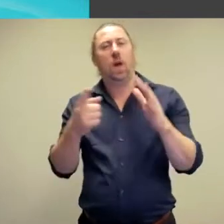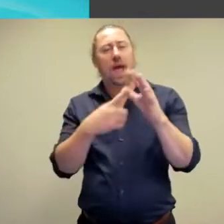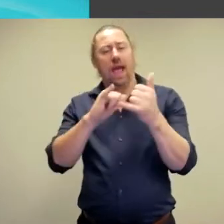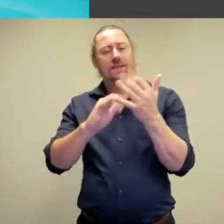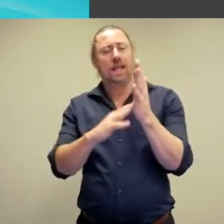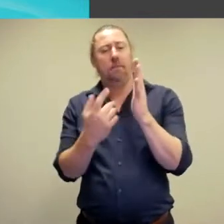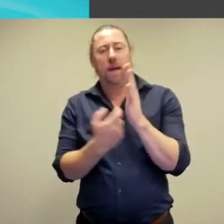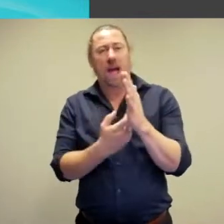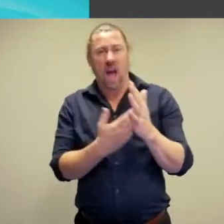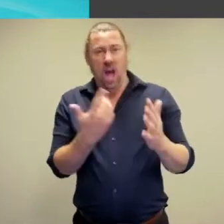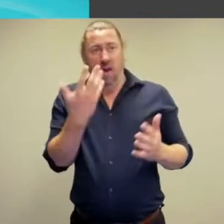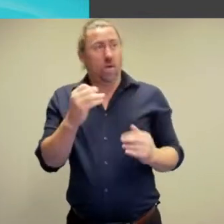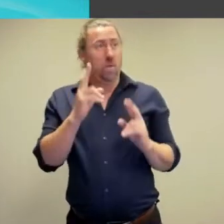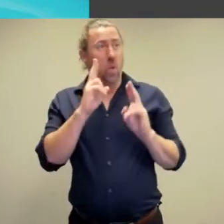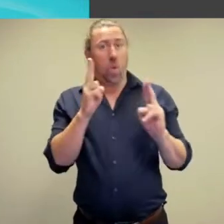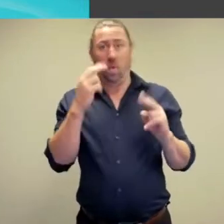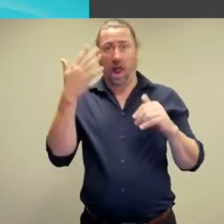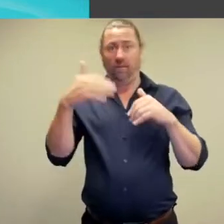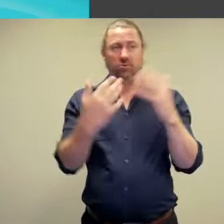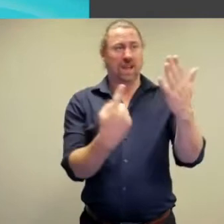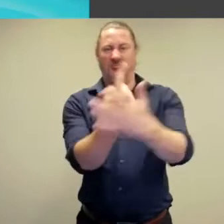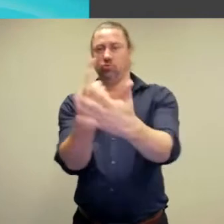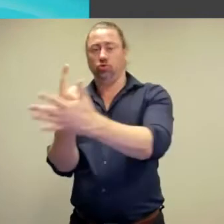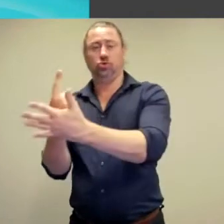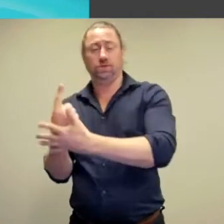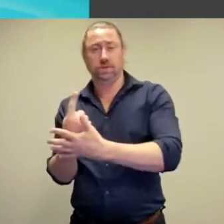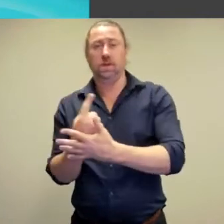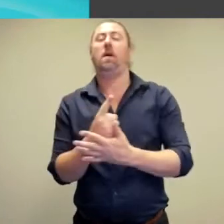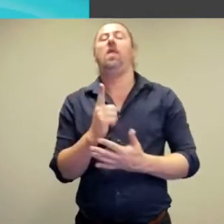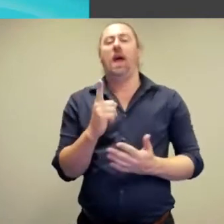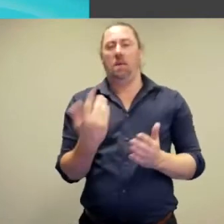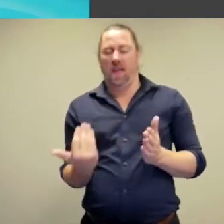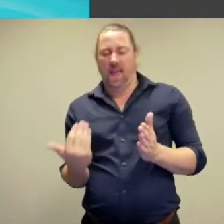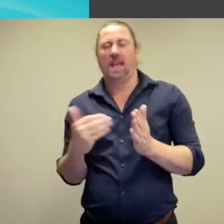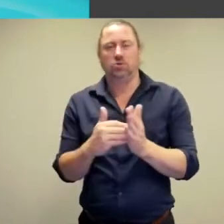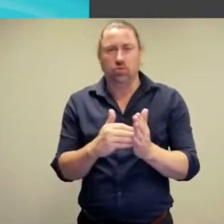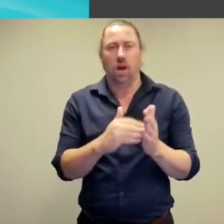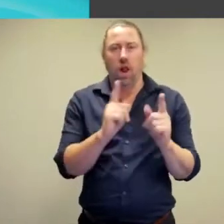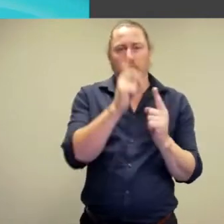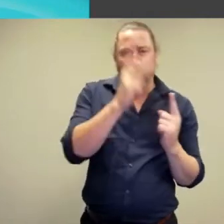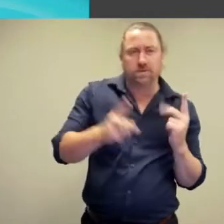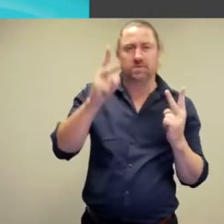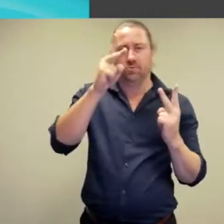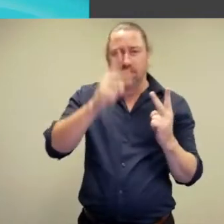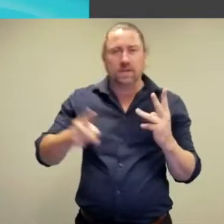everyday actions but these are then exaggerated and repeated by what's known